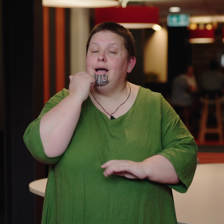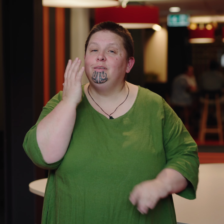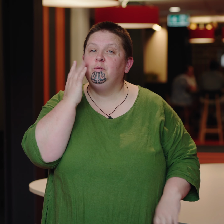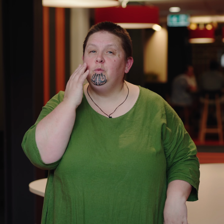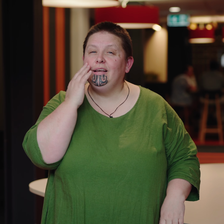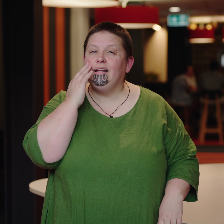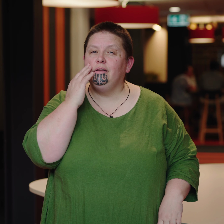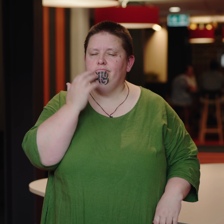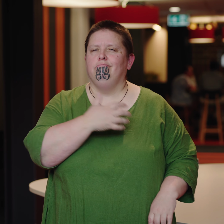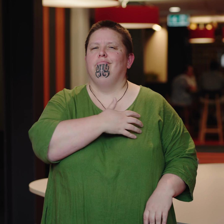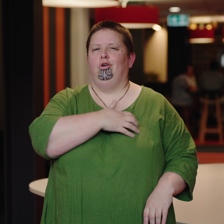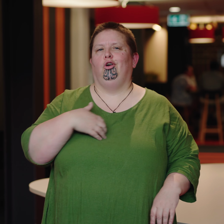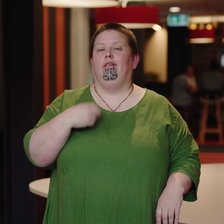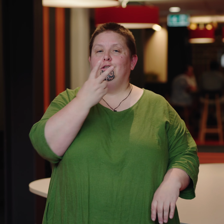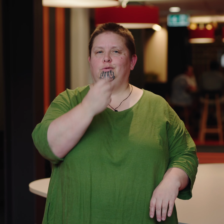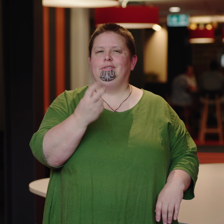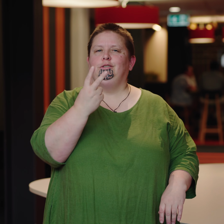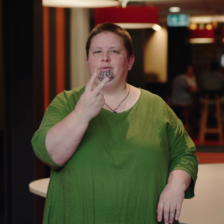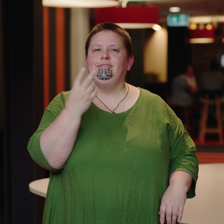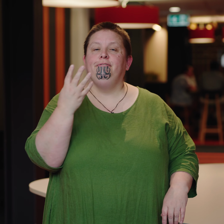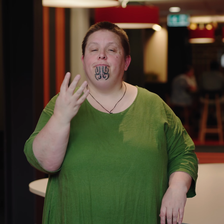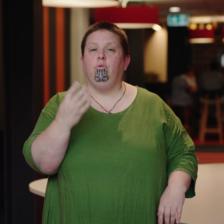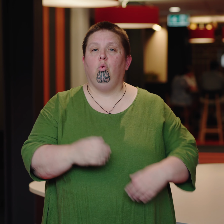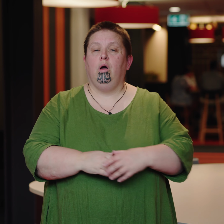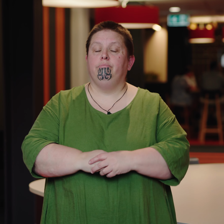We aim to have our next community update in early 2024.